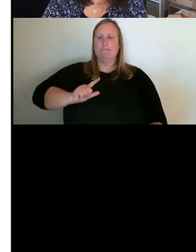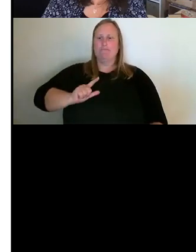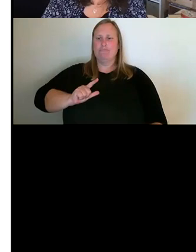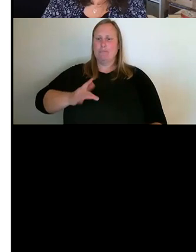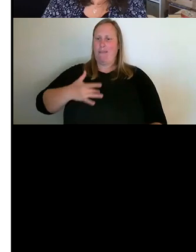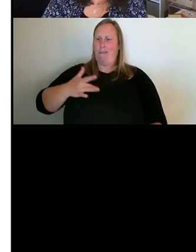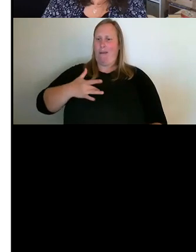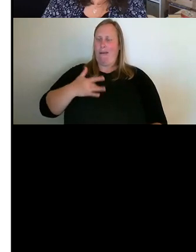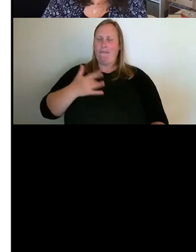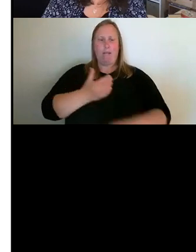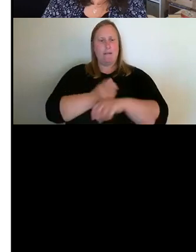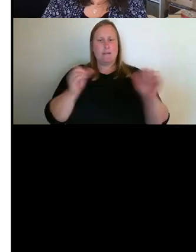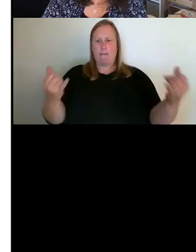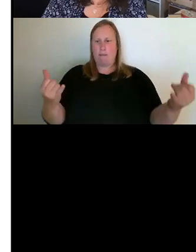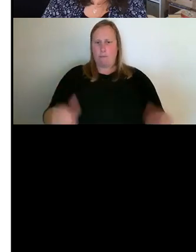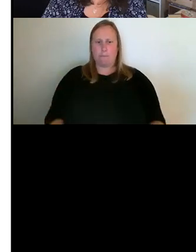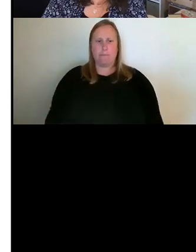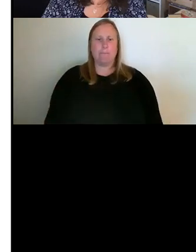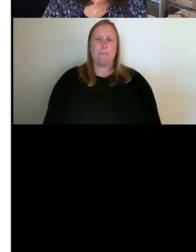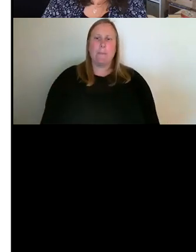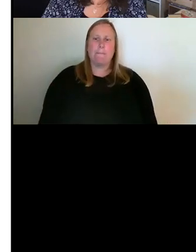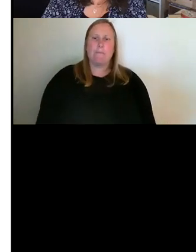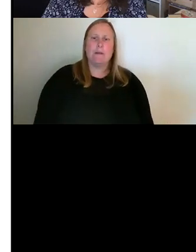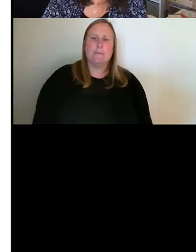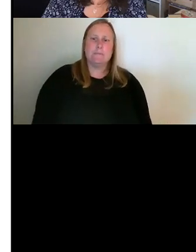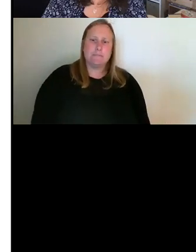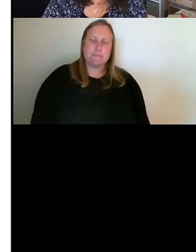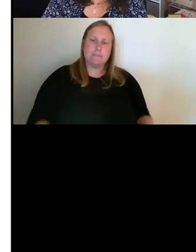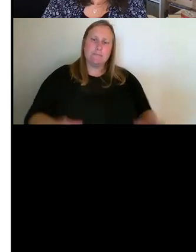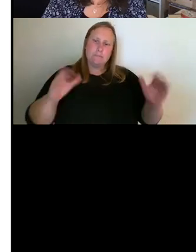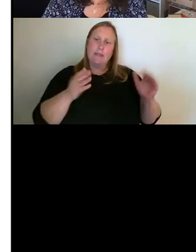be welcomed. Again, that group that needs preparation time.